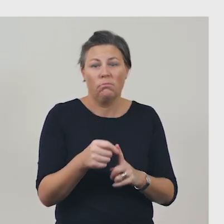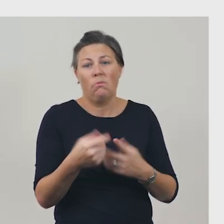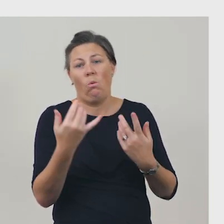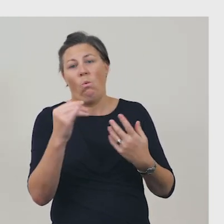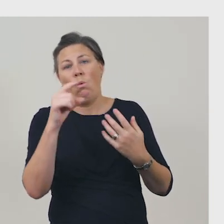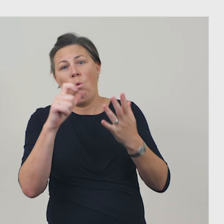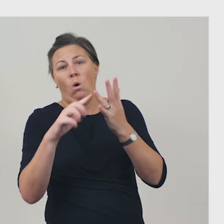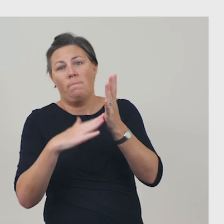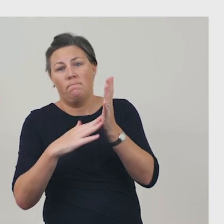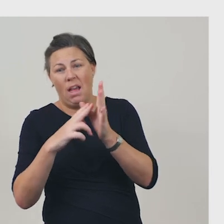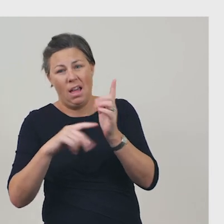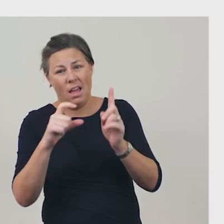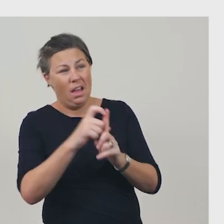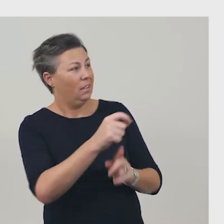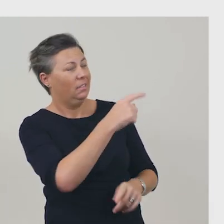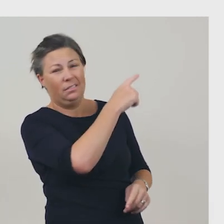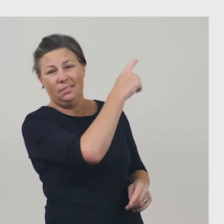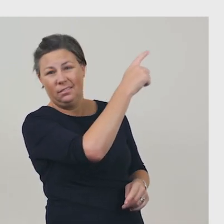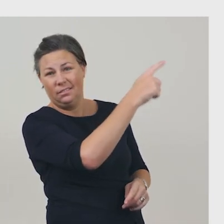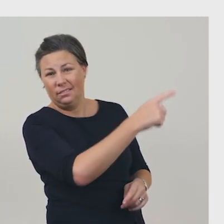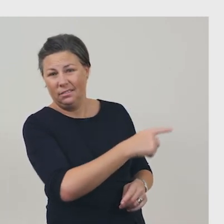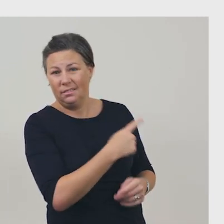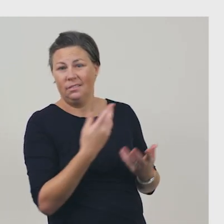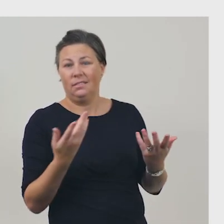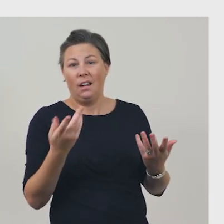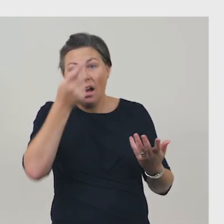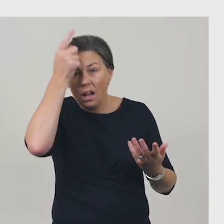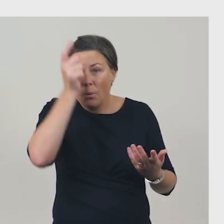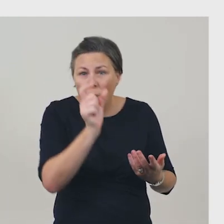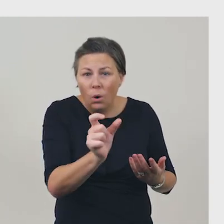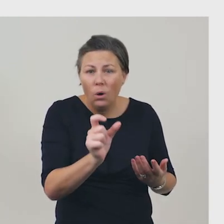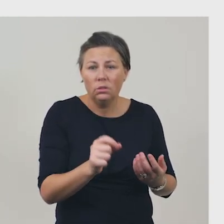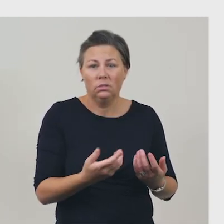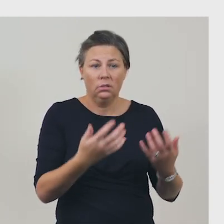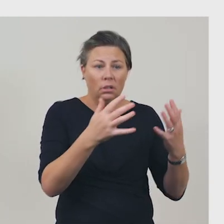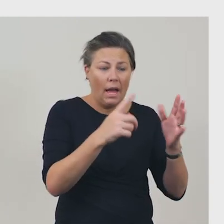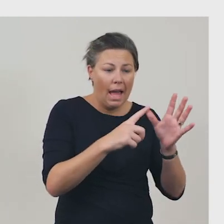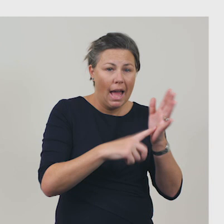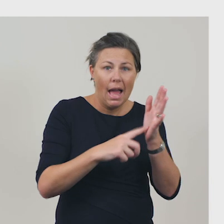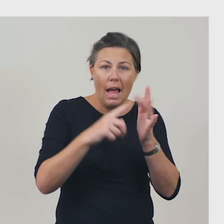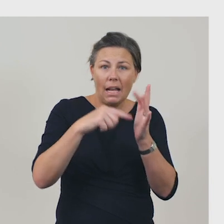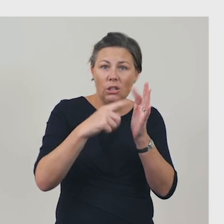rhyme and nonsense words, modal and forceful verbs, questions, facts,